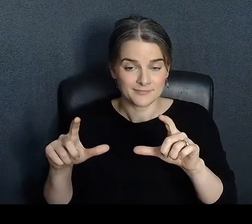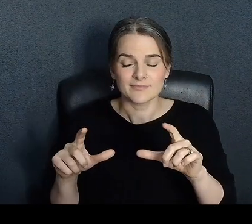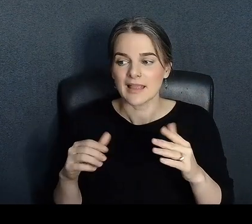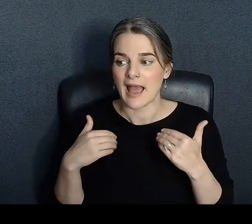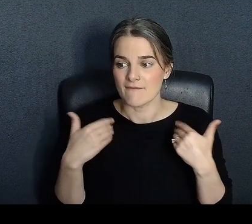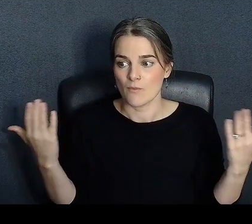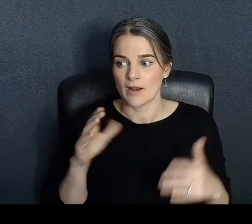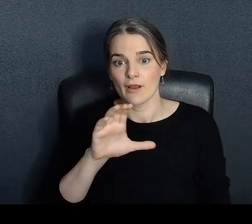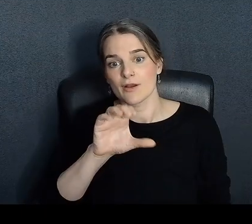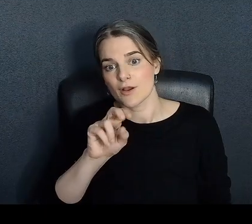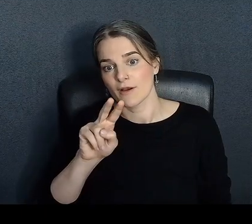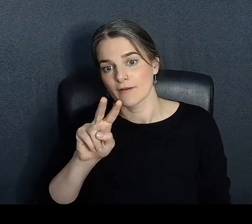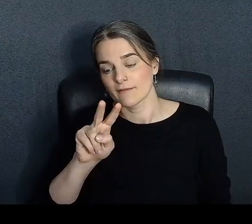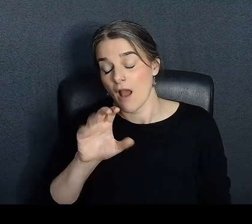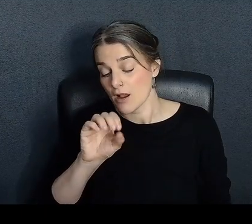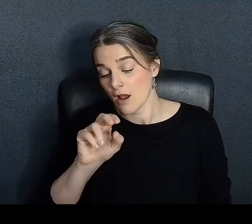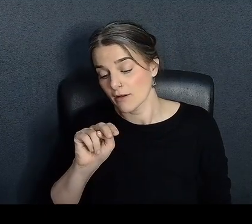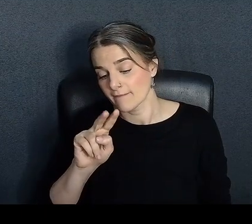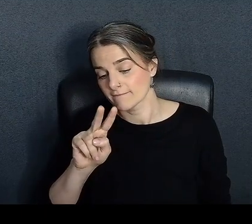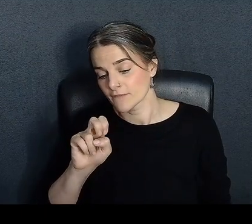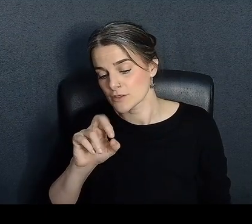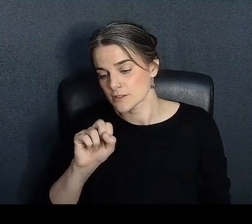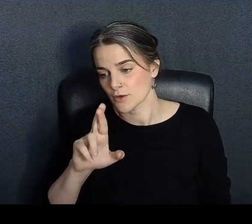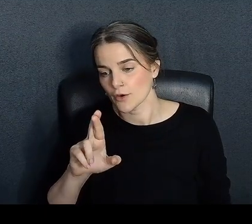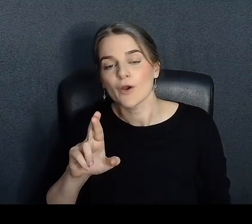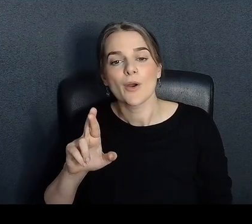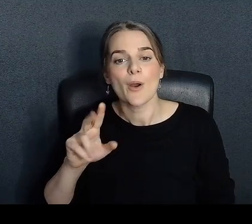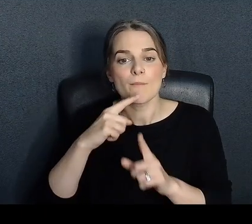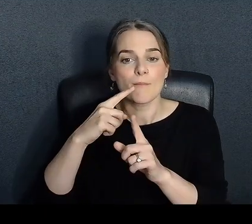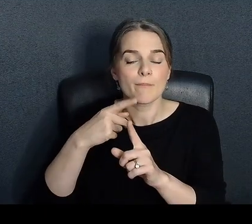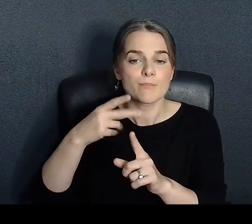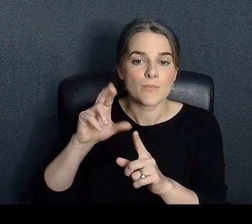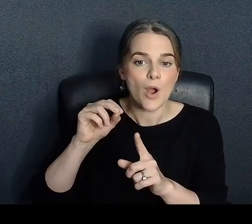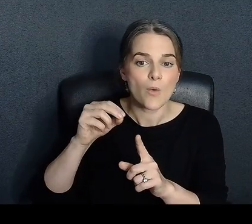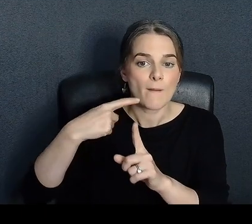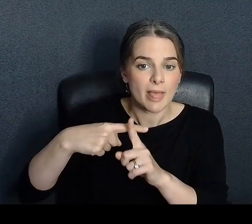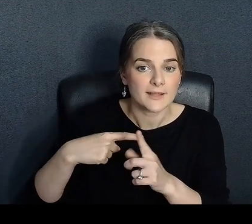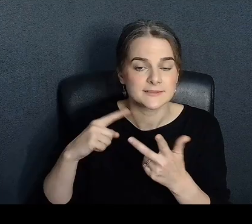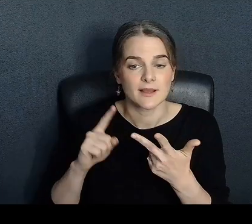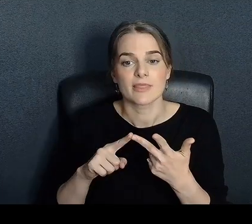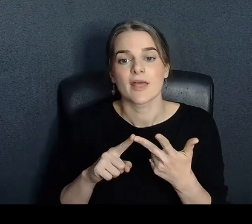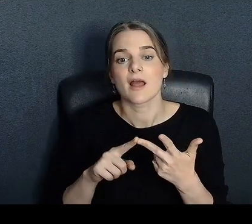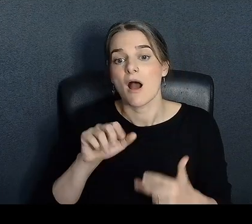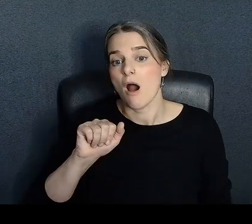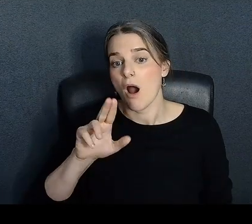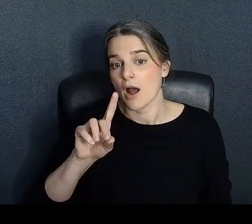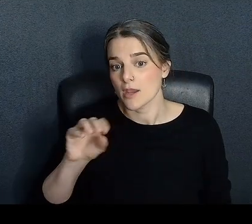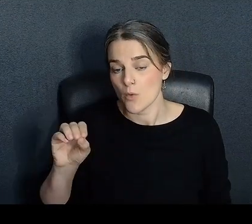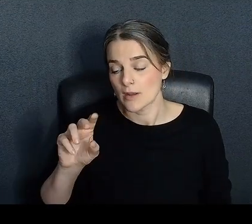And below that, we have the Bellman Audio Domino Pro FM system.